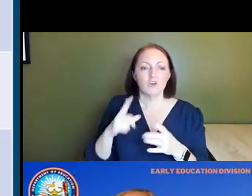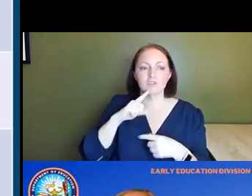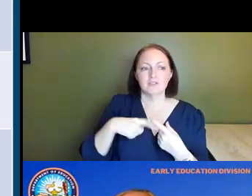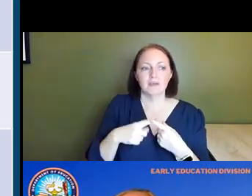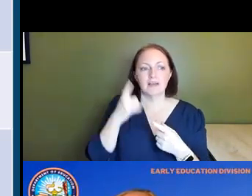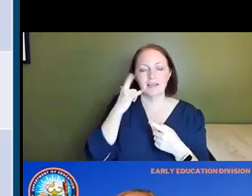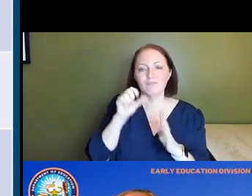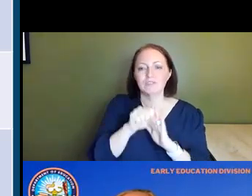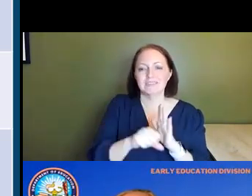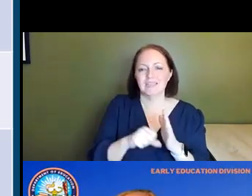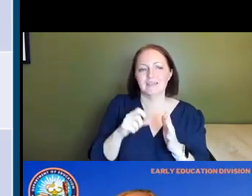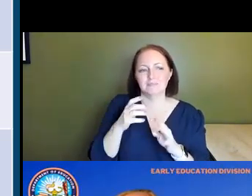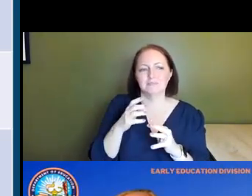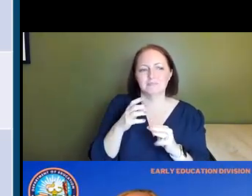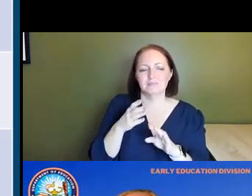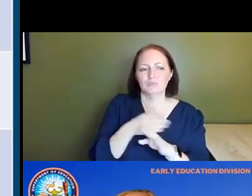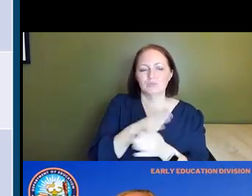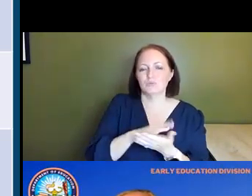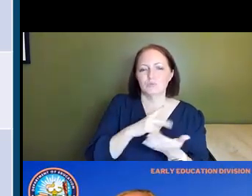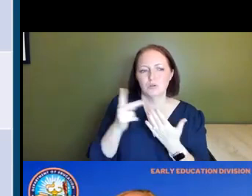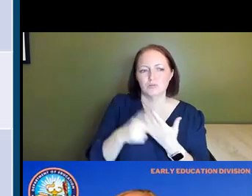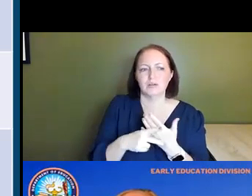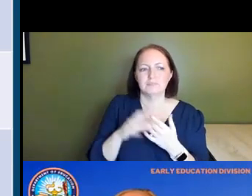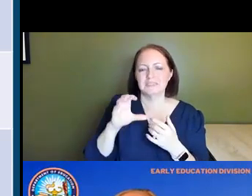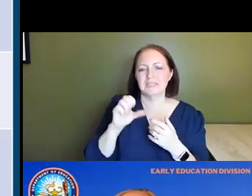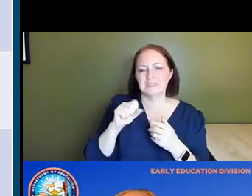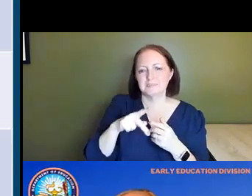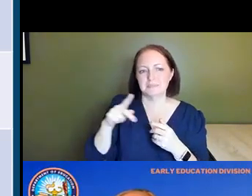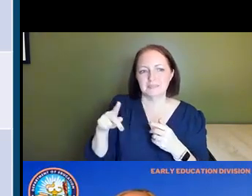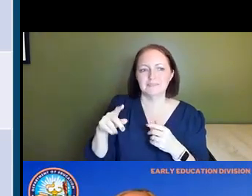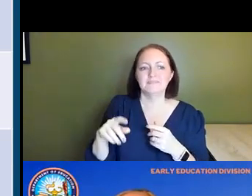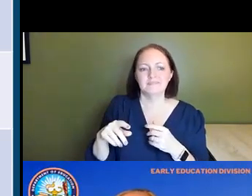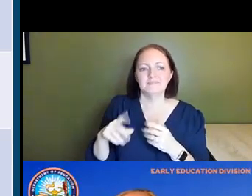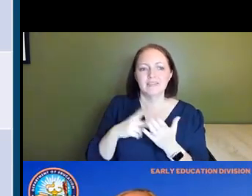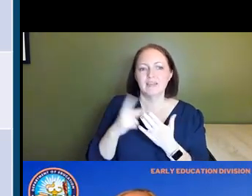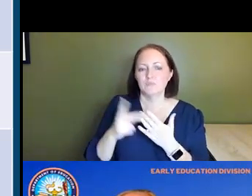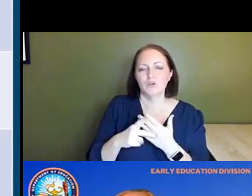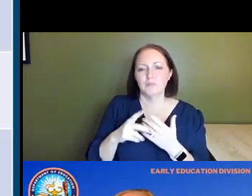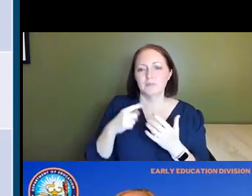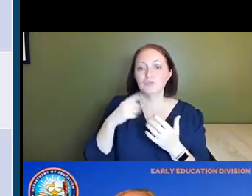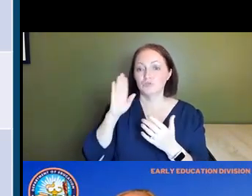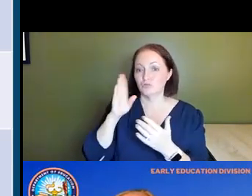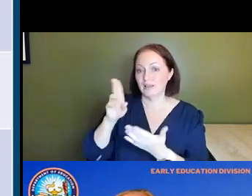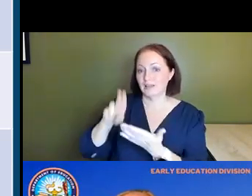Preschool Program or CSPP that's a program that CDE directly contracts with local education